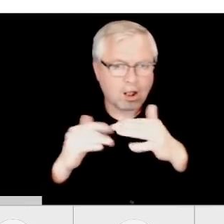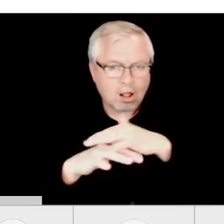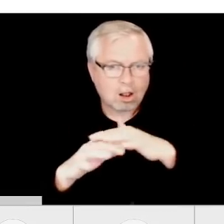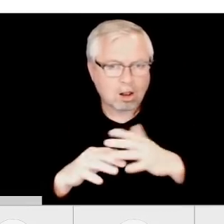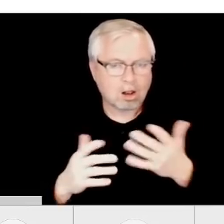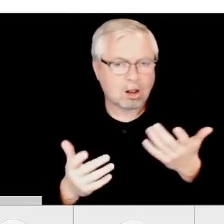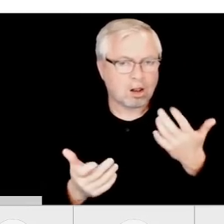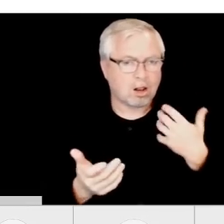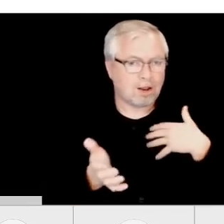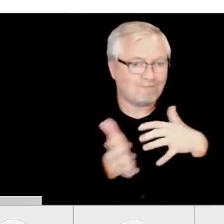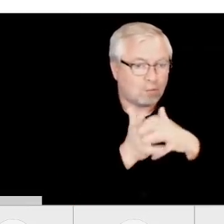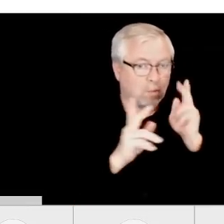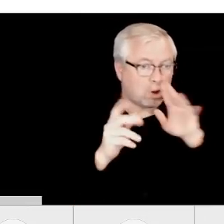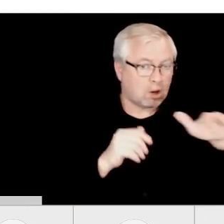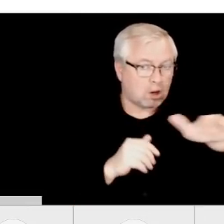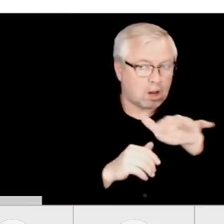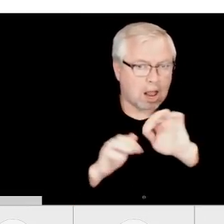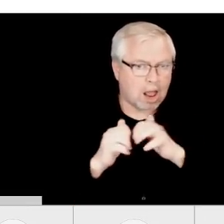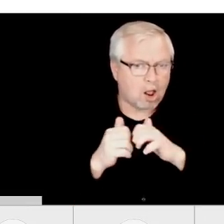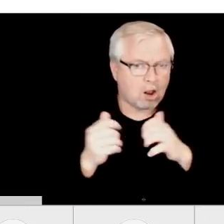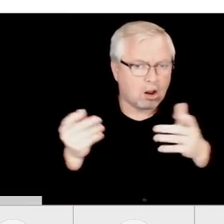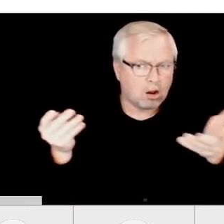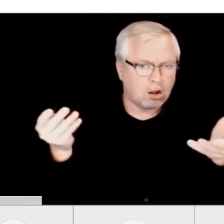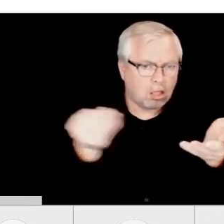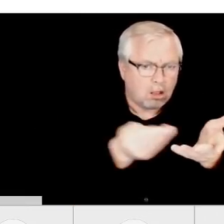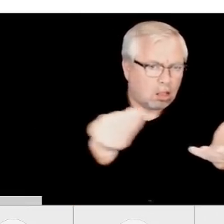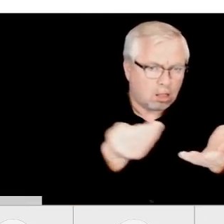imagine using that time to also set up kind of policies and structures in